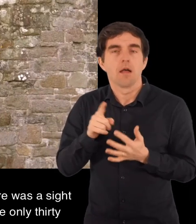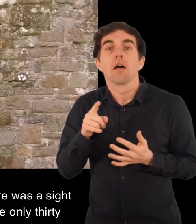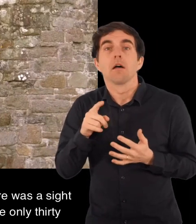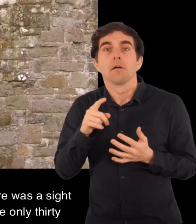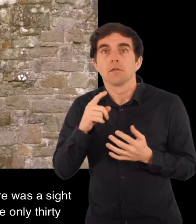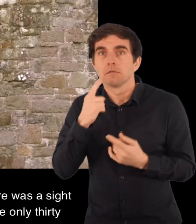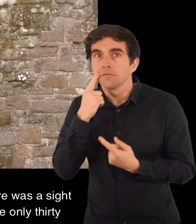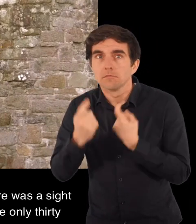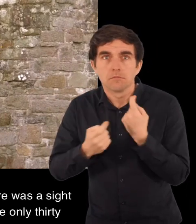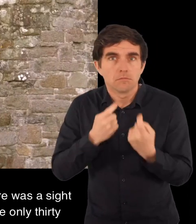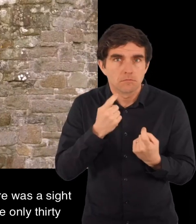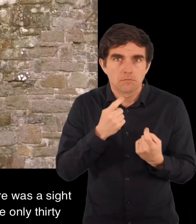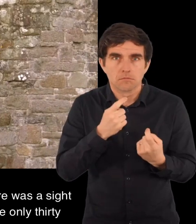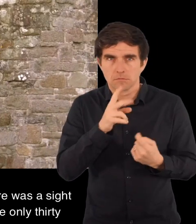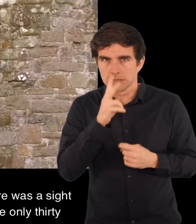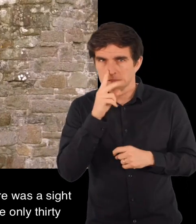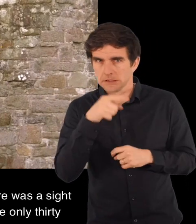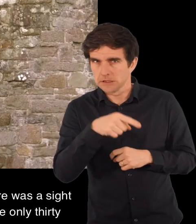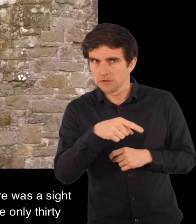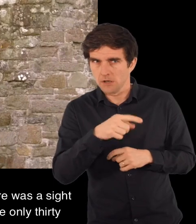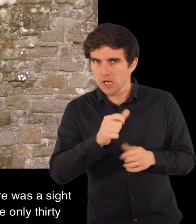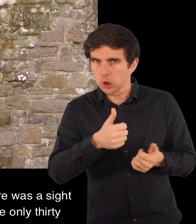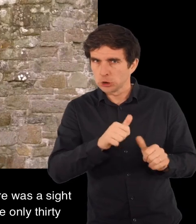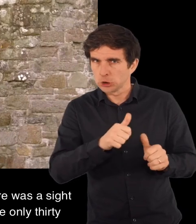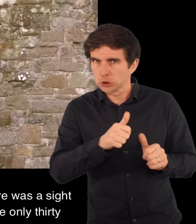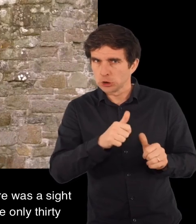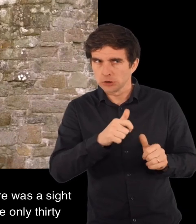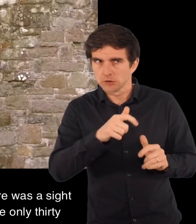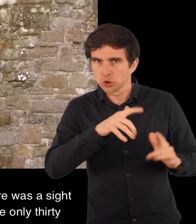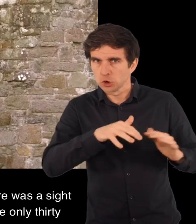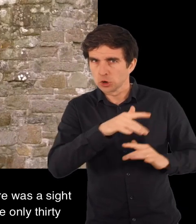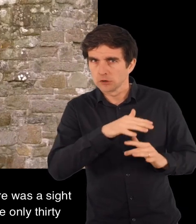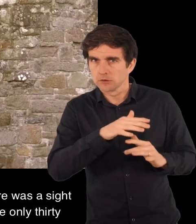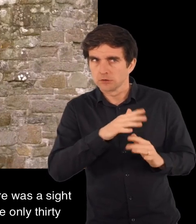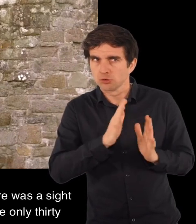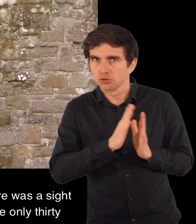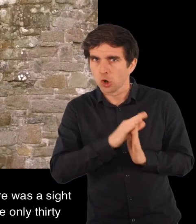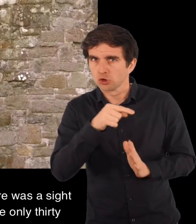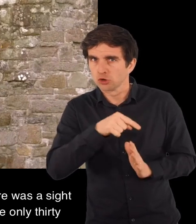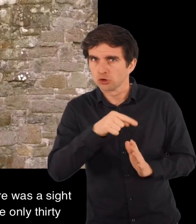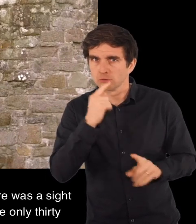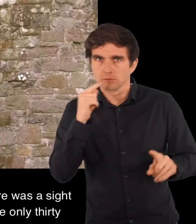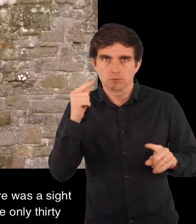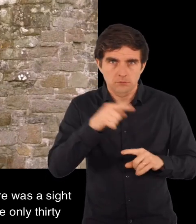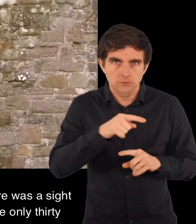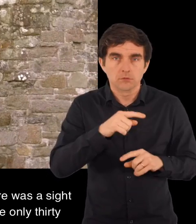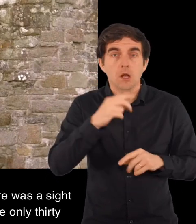and discovered that there were there was a sight to behold inside the church, where only thirty